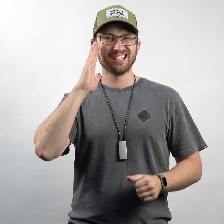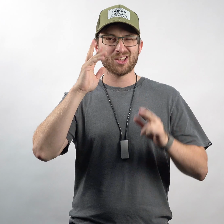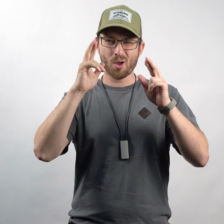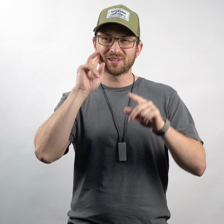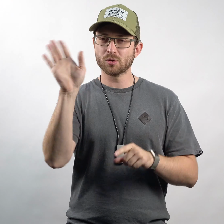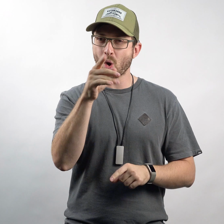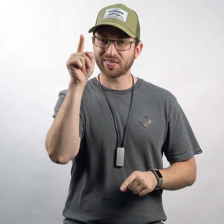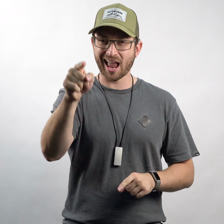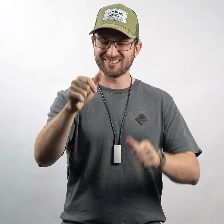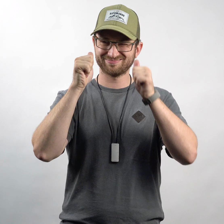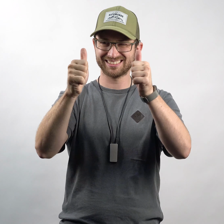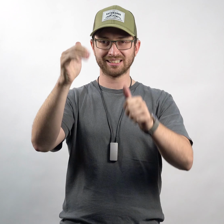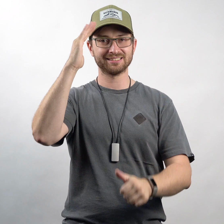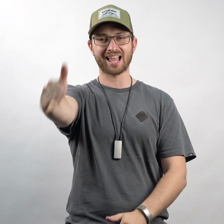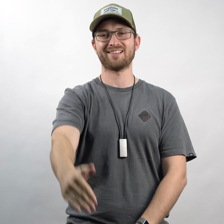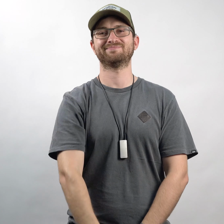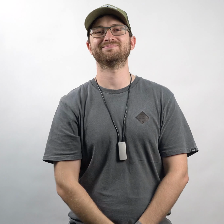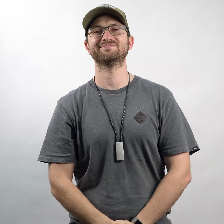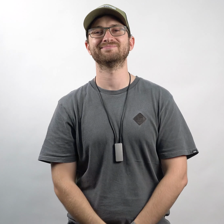Hope to see you all there!